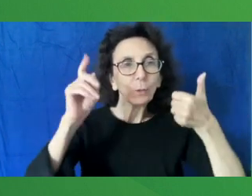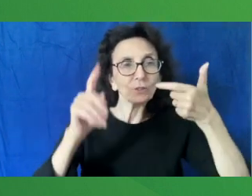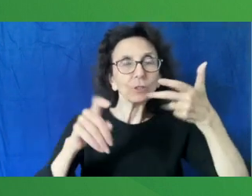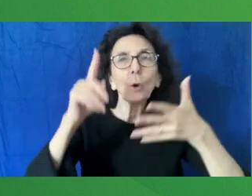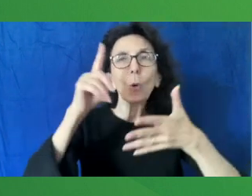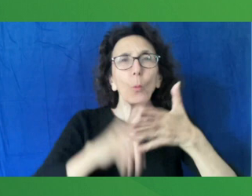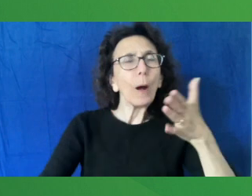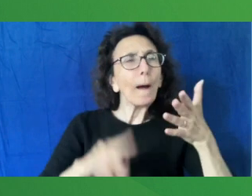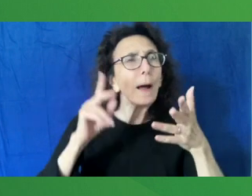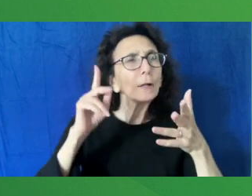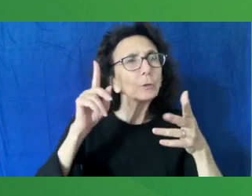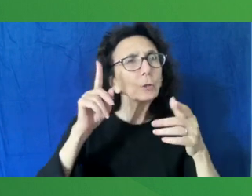a big fire.